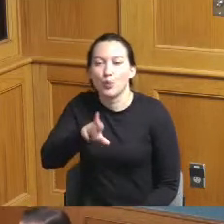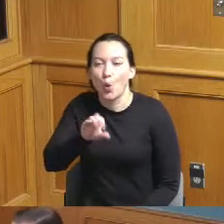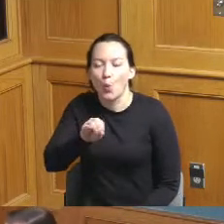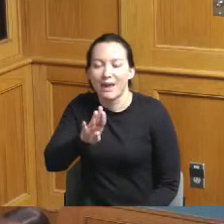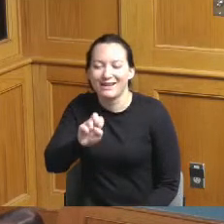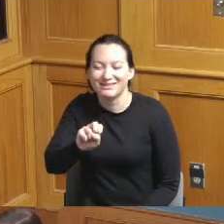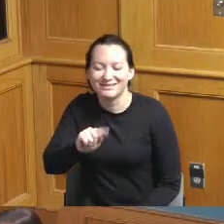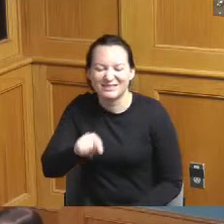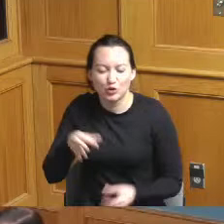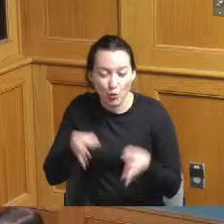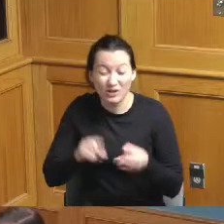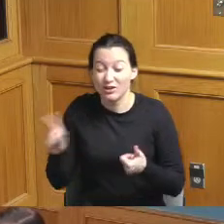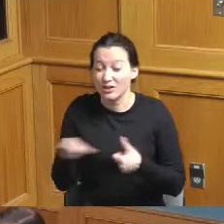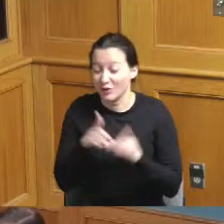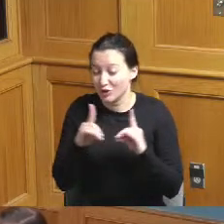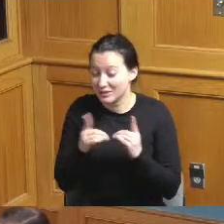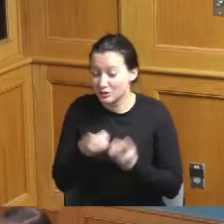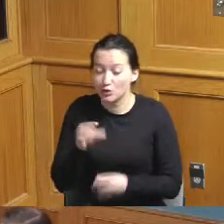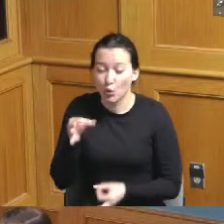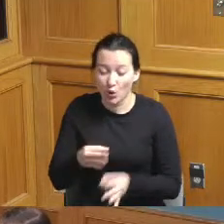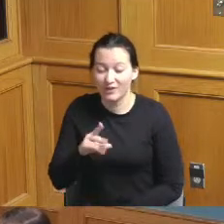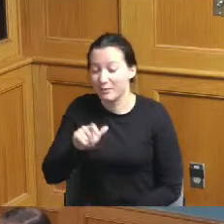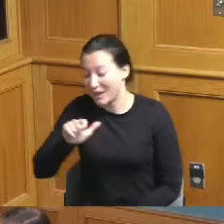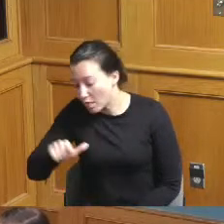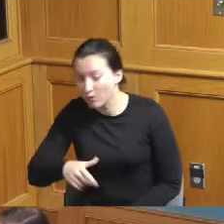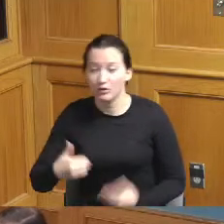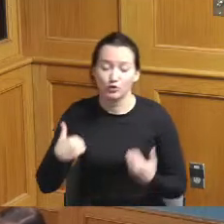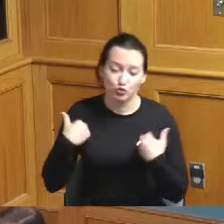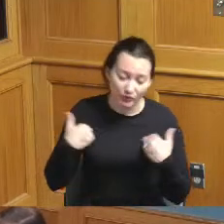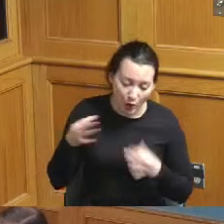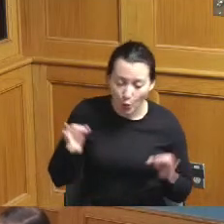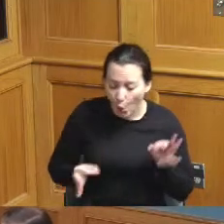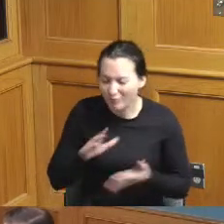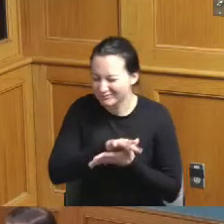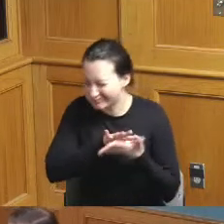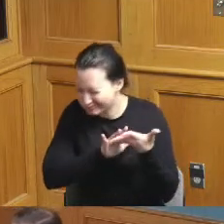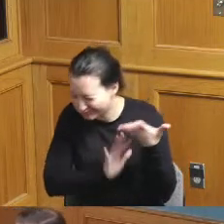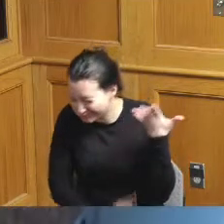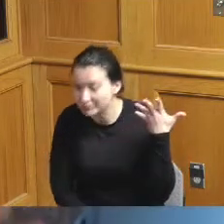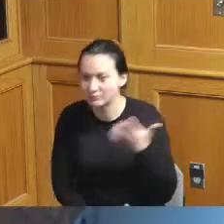some First District Court of Appeals Juvenile Court these kind of things because you said a